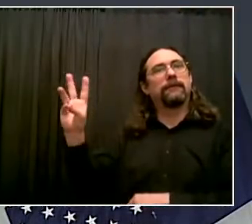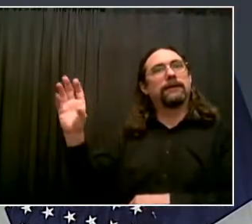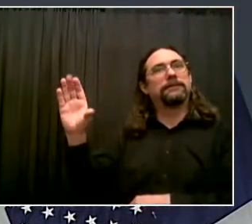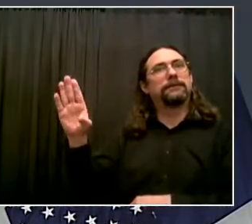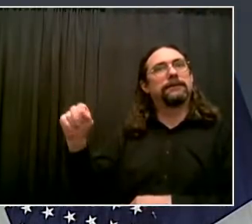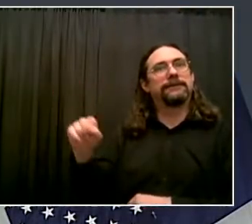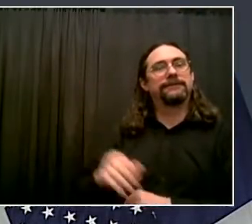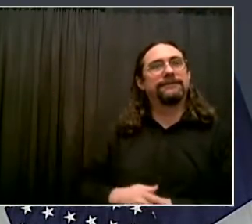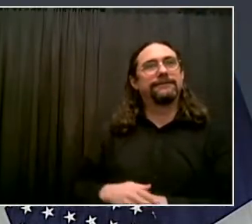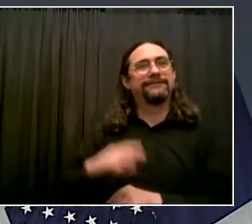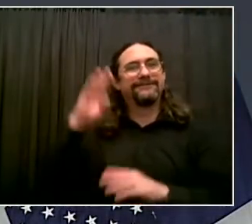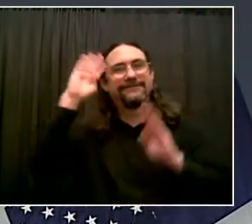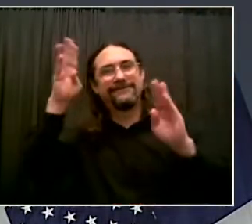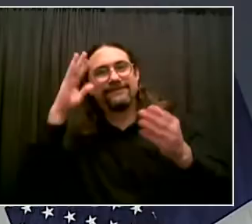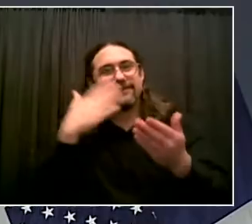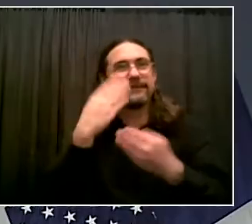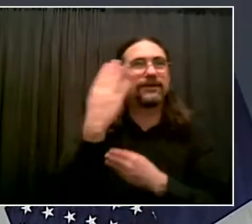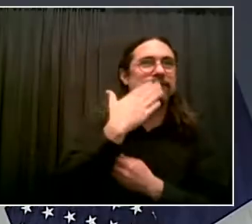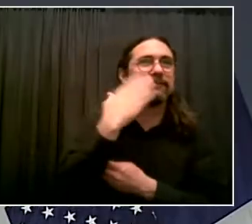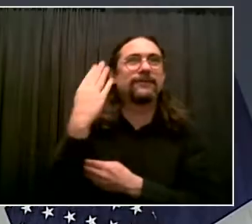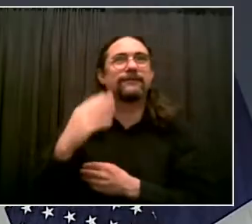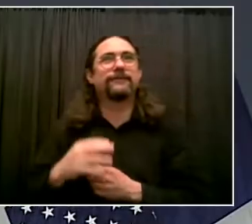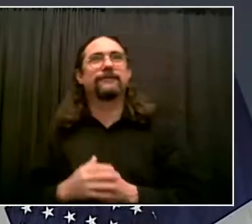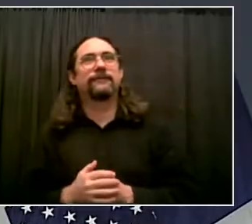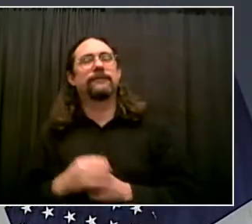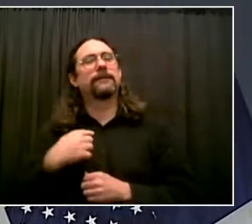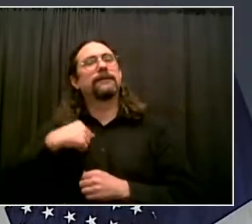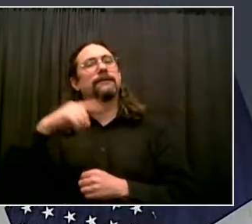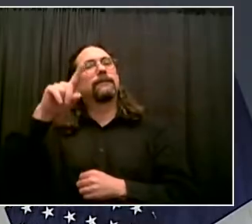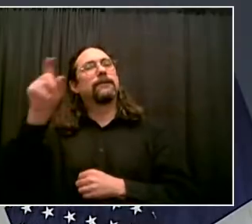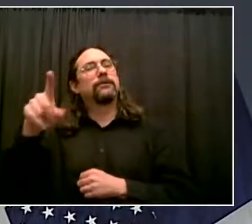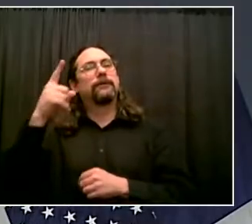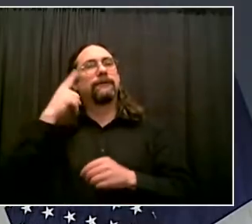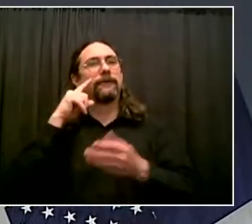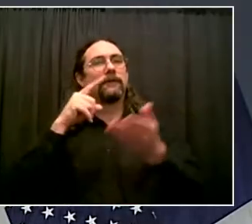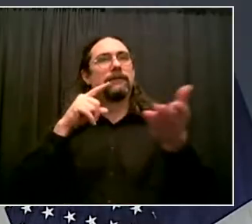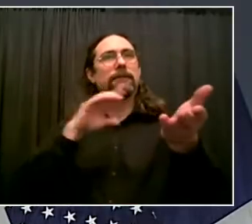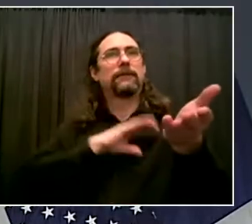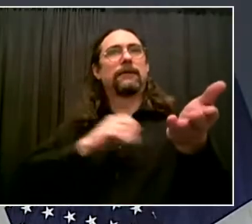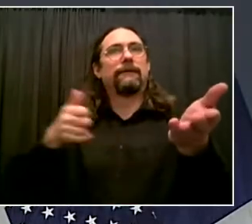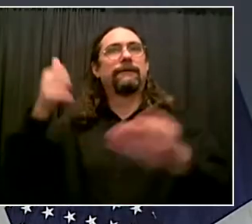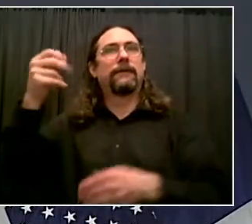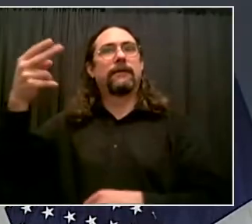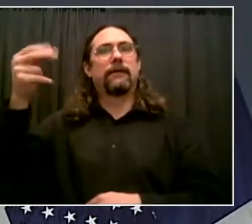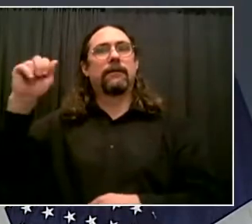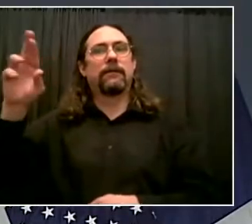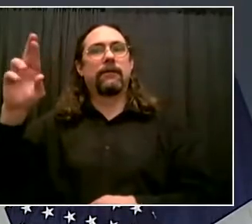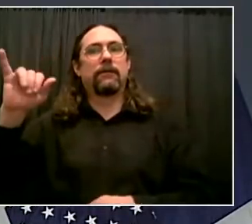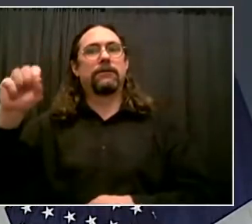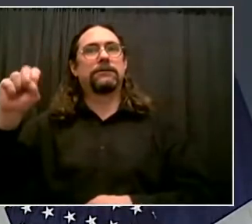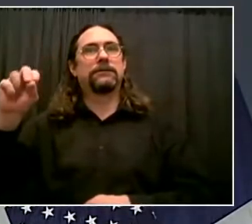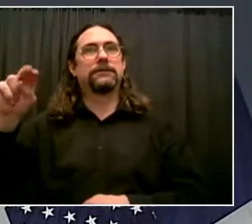CBS. GOOD MORNING.